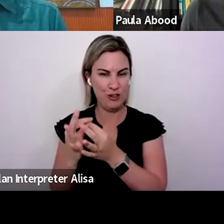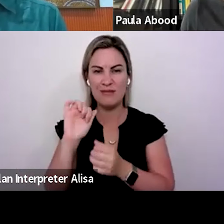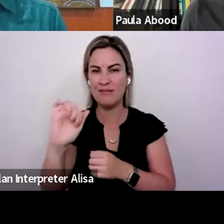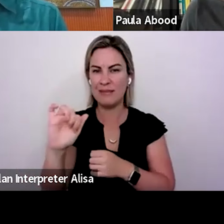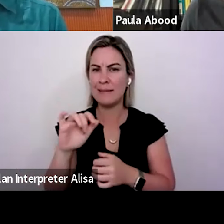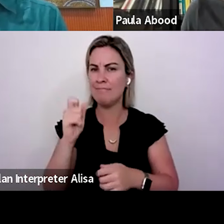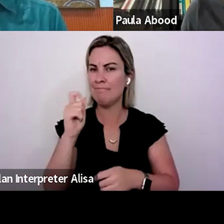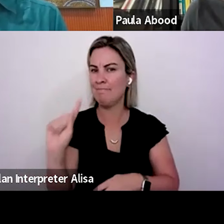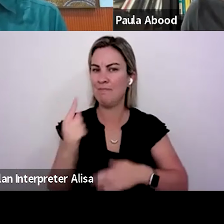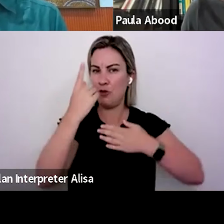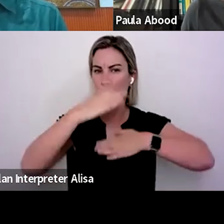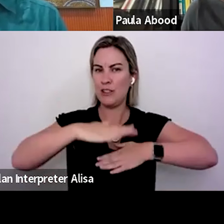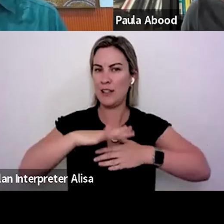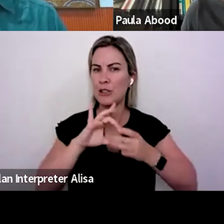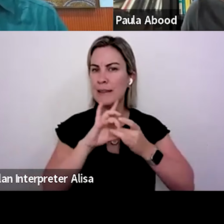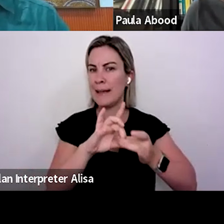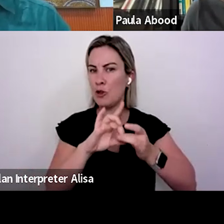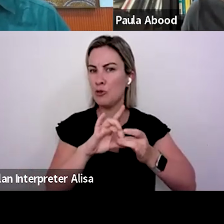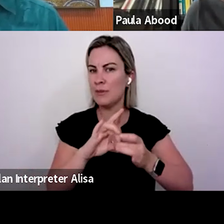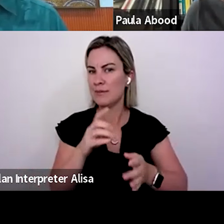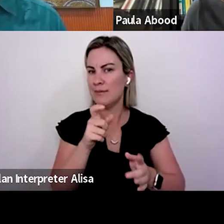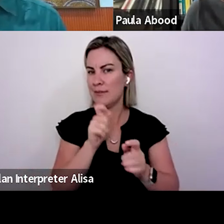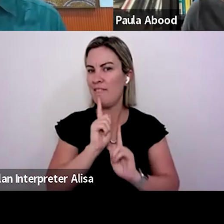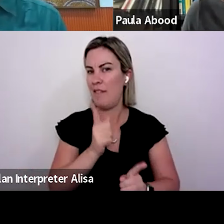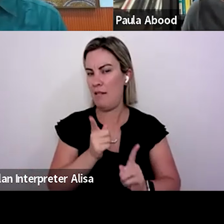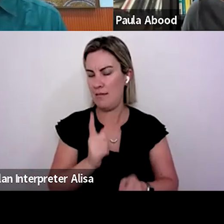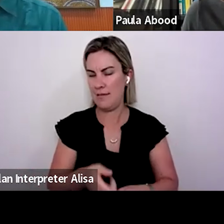She is also a 2018 Churchill fellowship recipient.